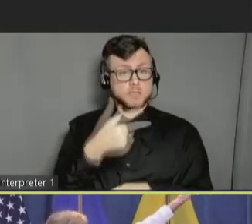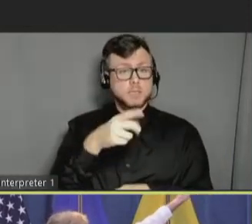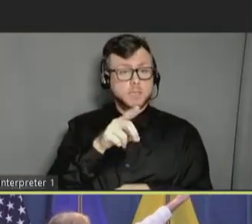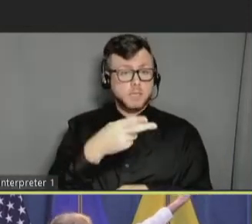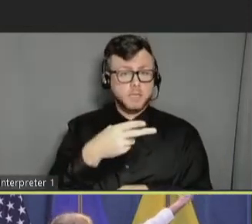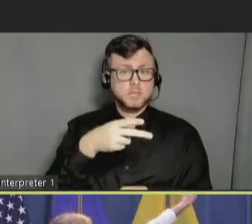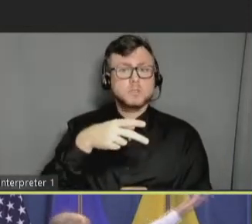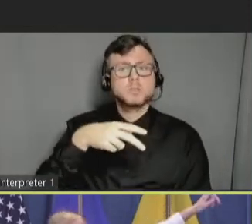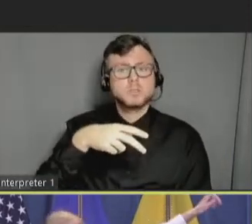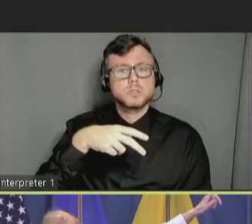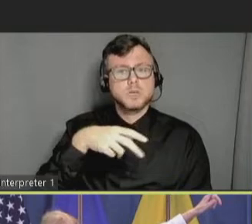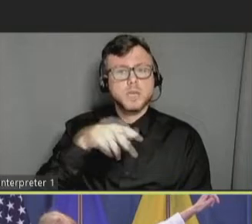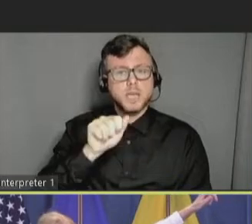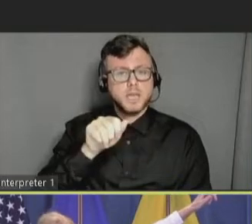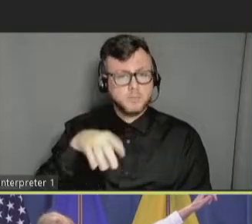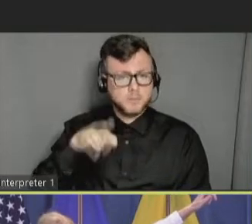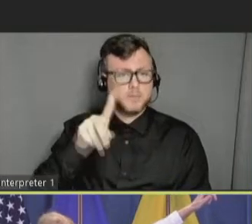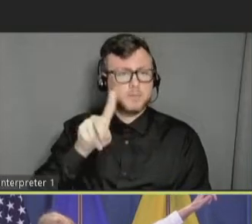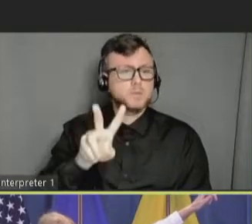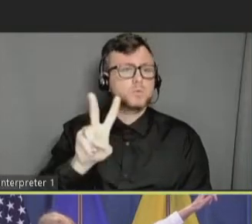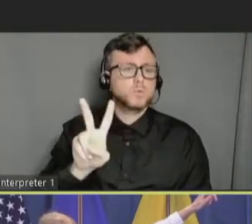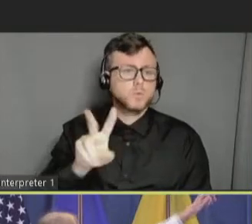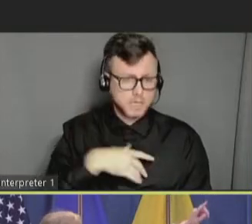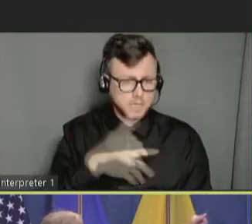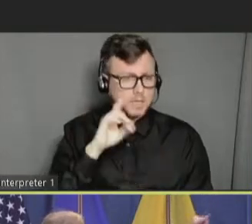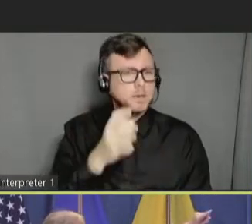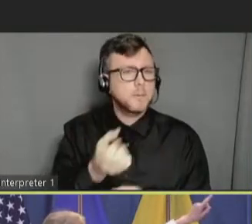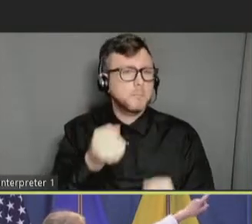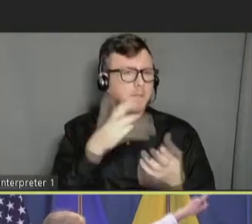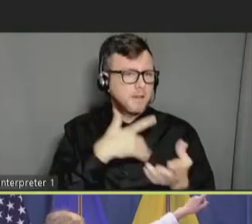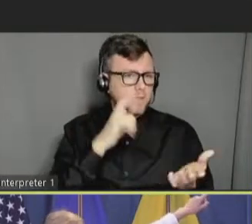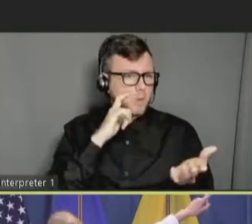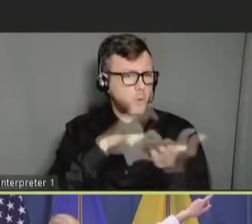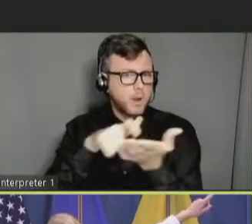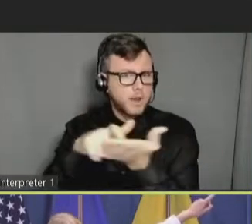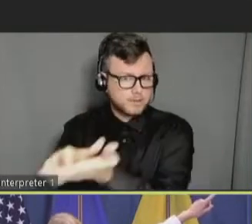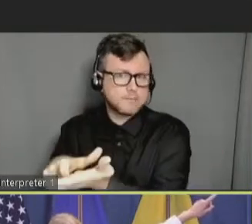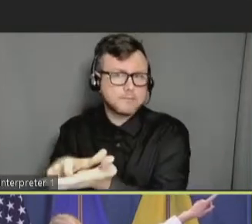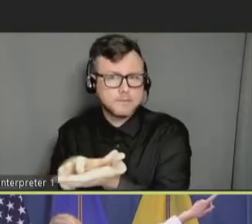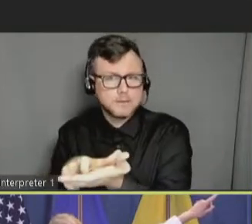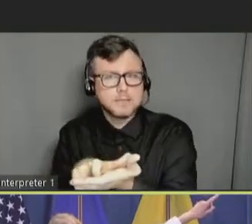can see that a lot of epitopes are being recognized. The same vaccine without gD,